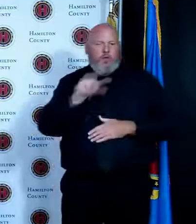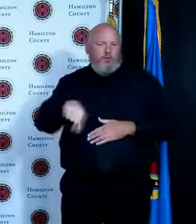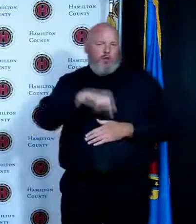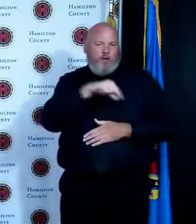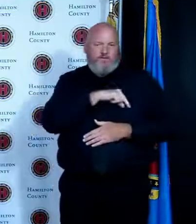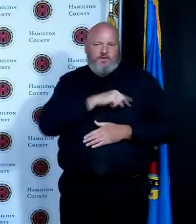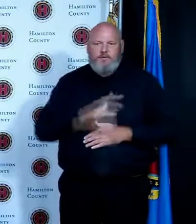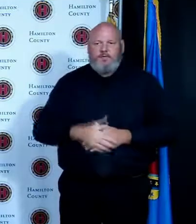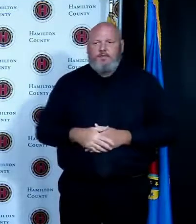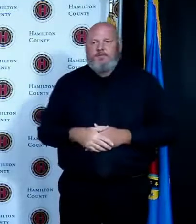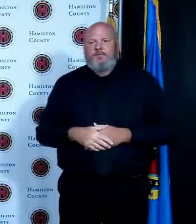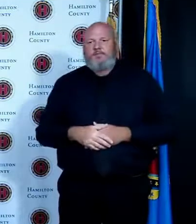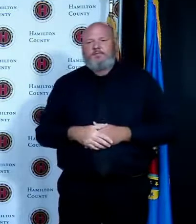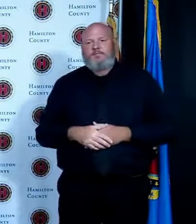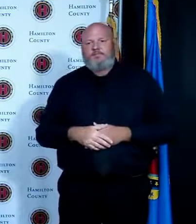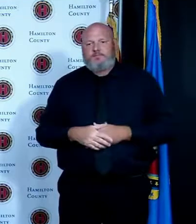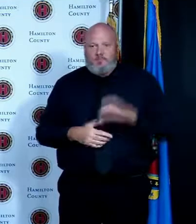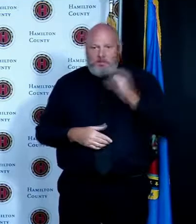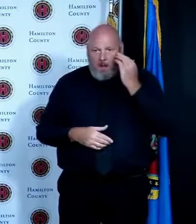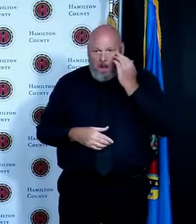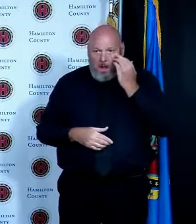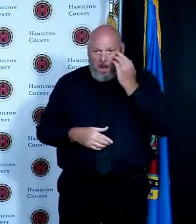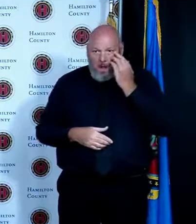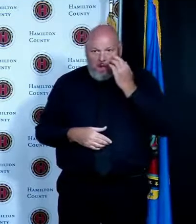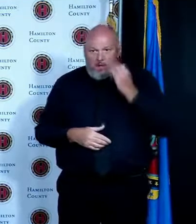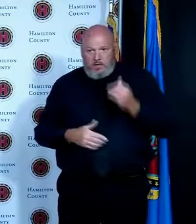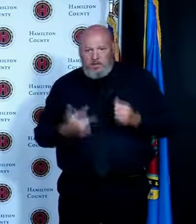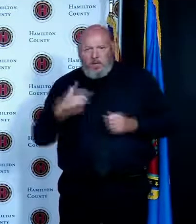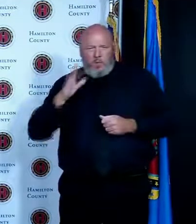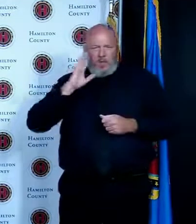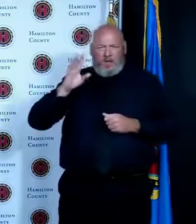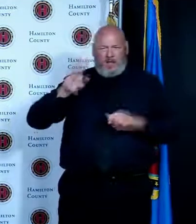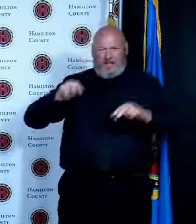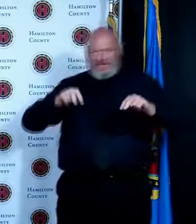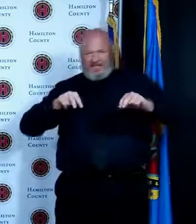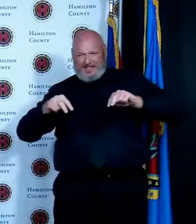probably expand that criteria a little bit to capture more of